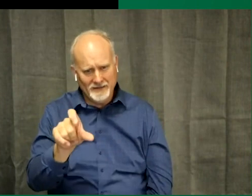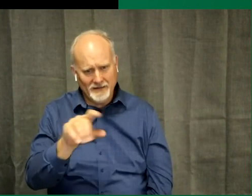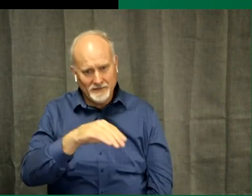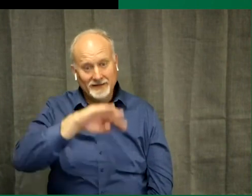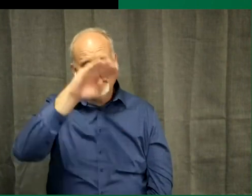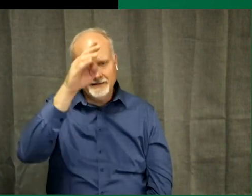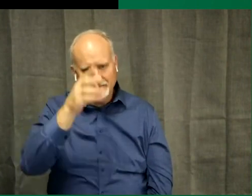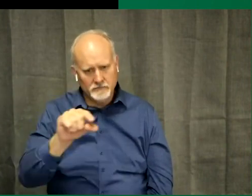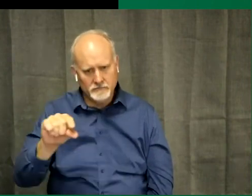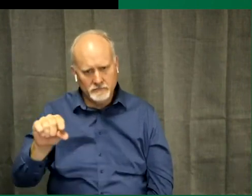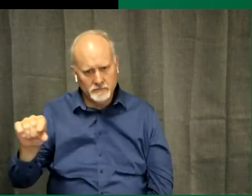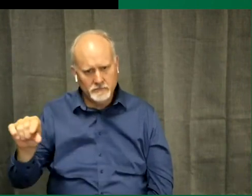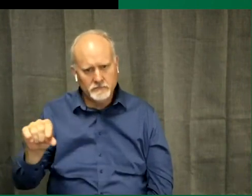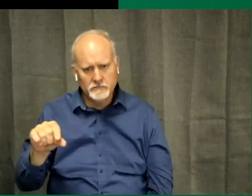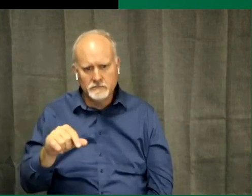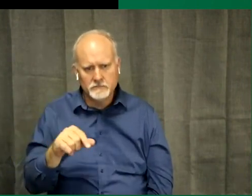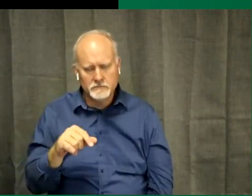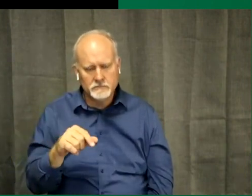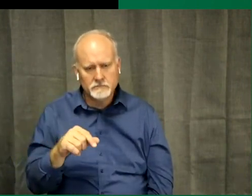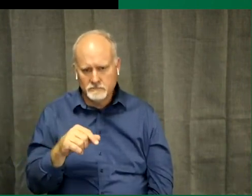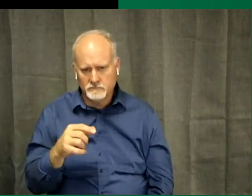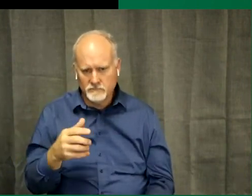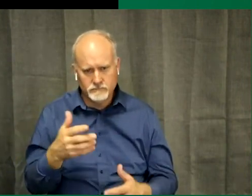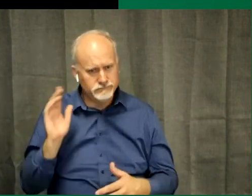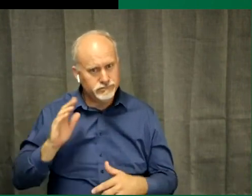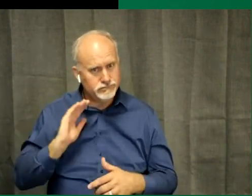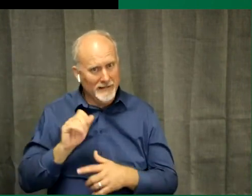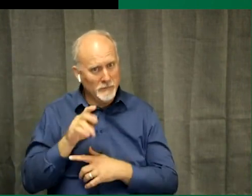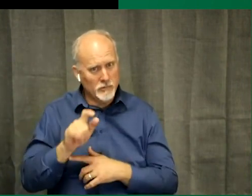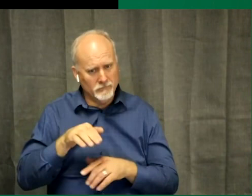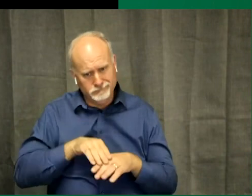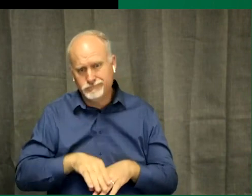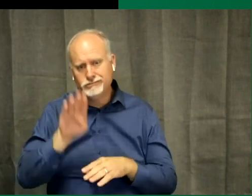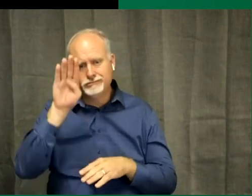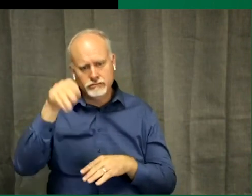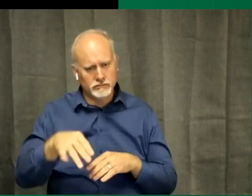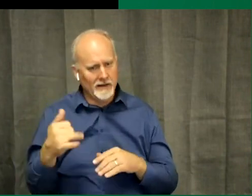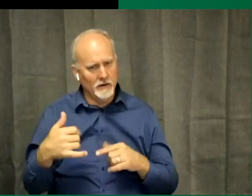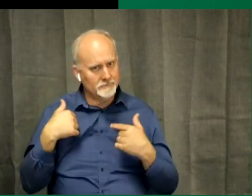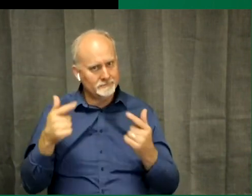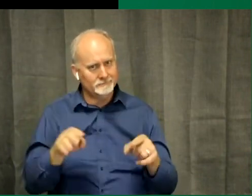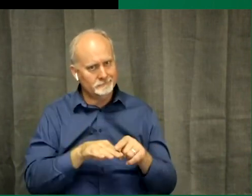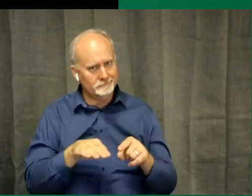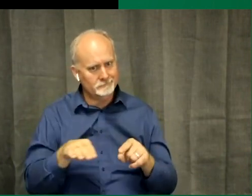big big enormous amount of cases in april and look how well they've done since then because